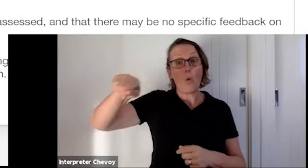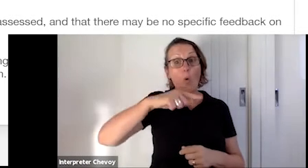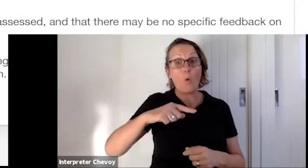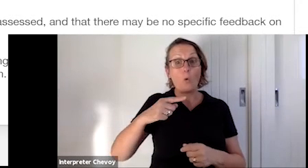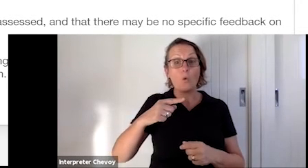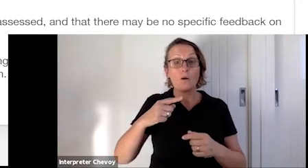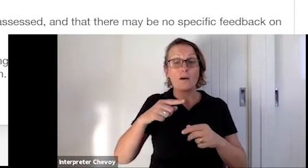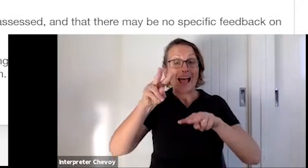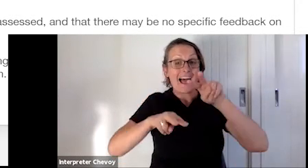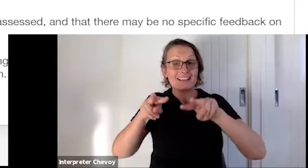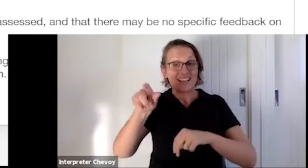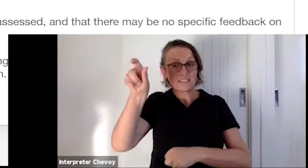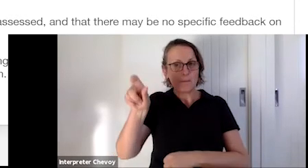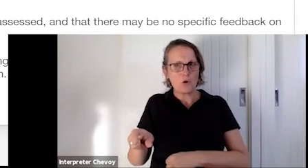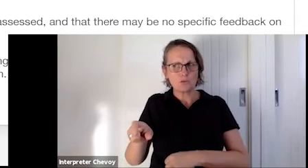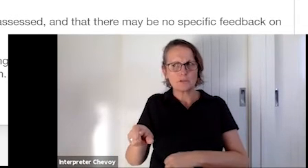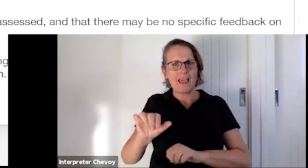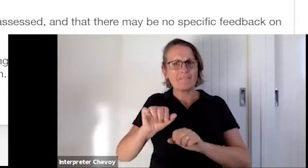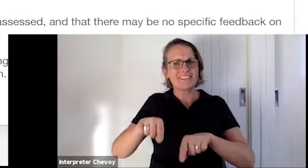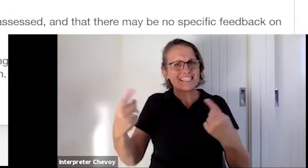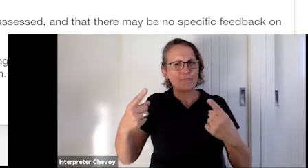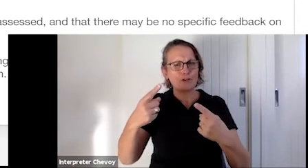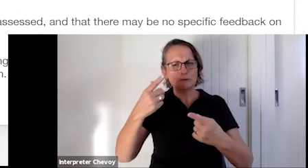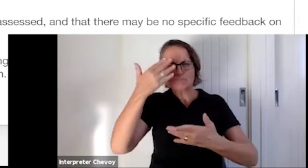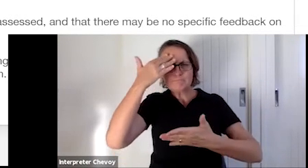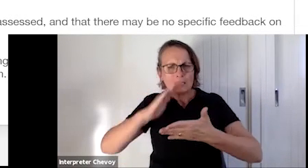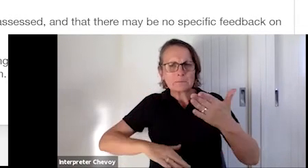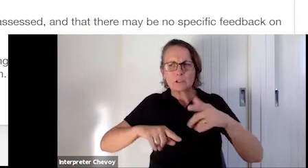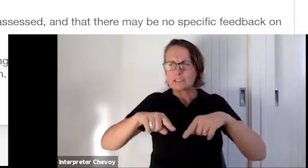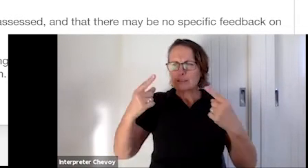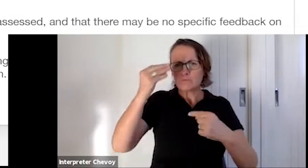but within each field there is so much knowledge to not have one person knowing everything.